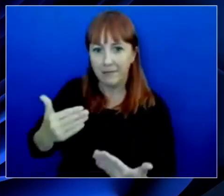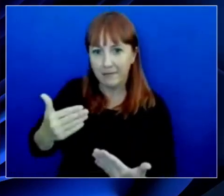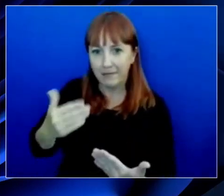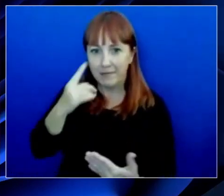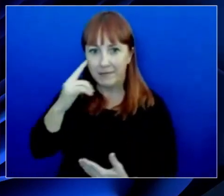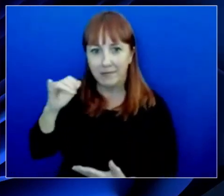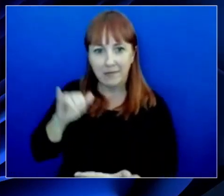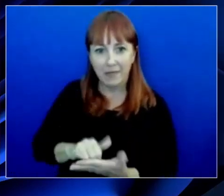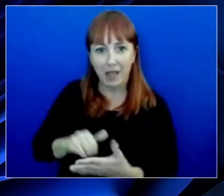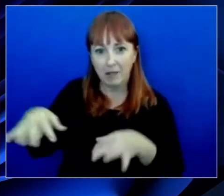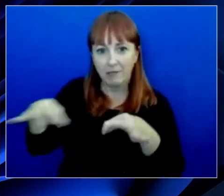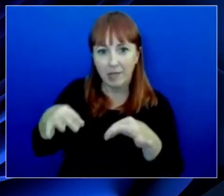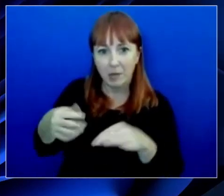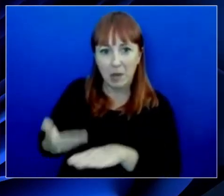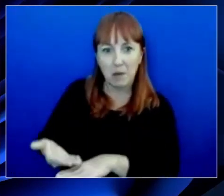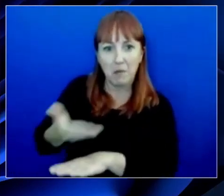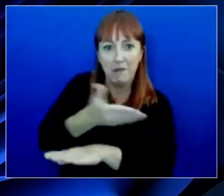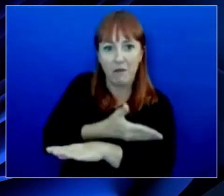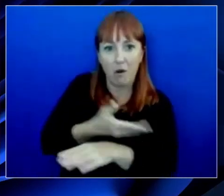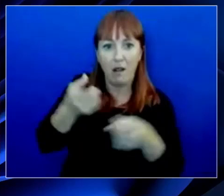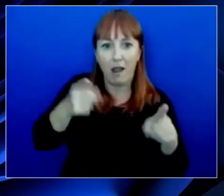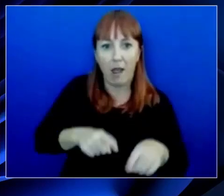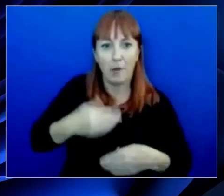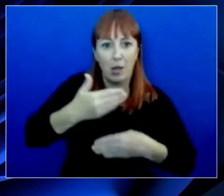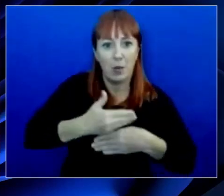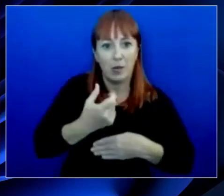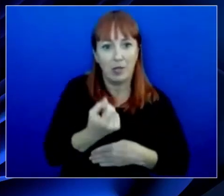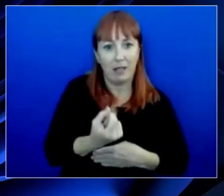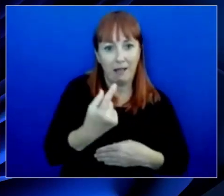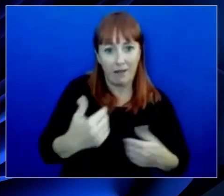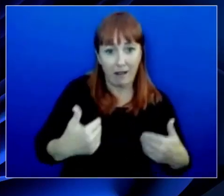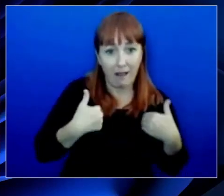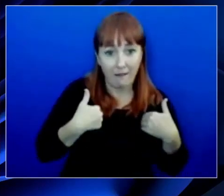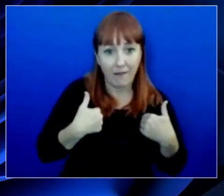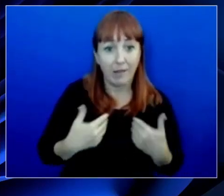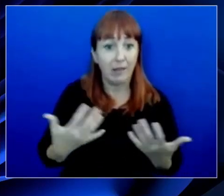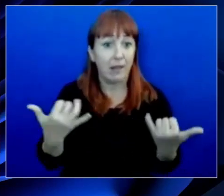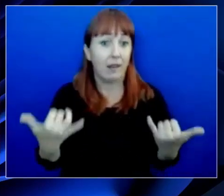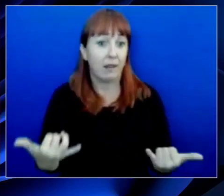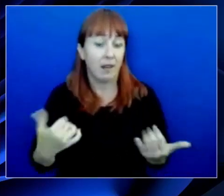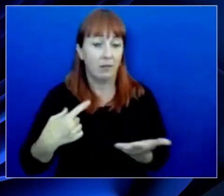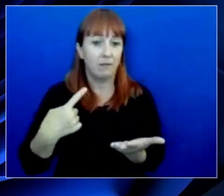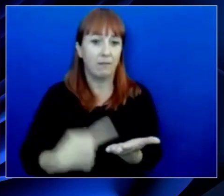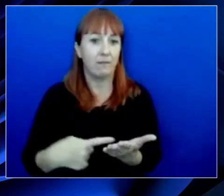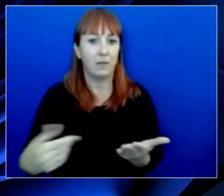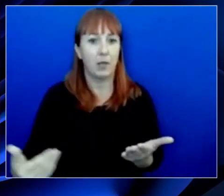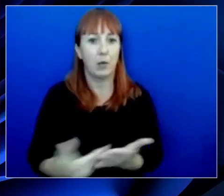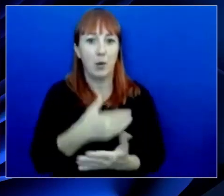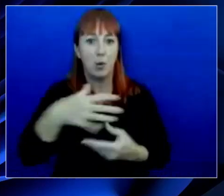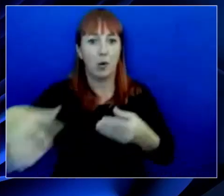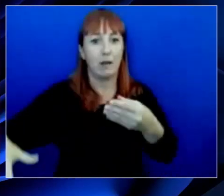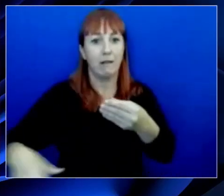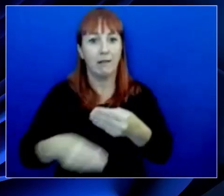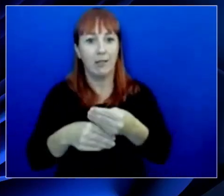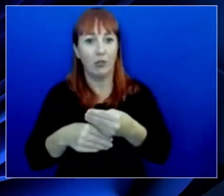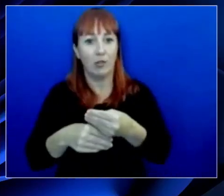all the great stuff that's happening in Windows 11 and I want to talk a little bit about one of the new additions to Windows 11 and